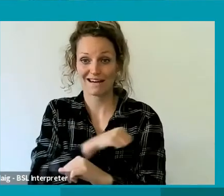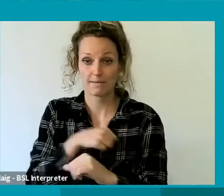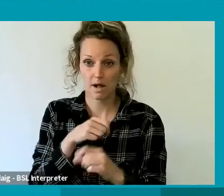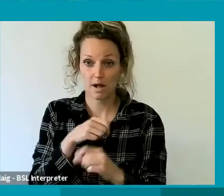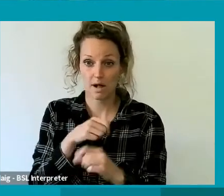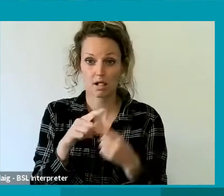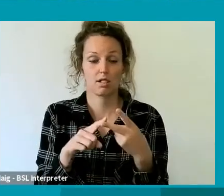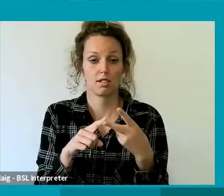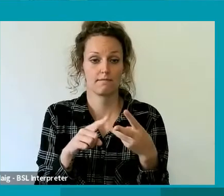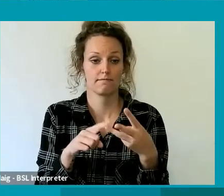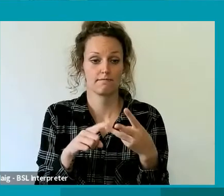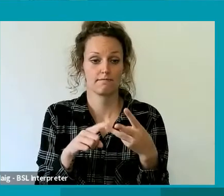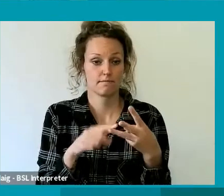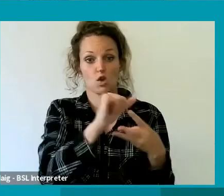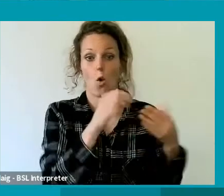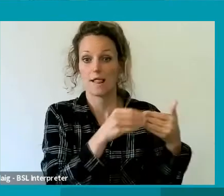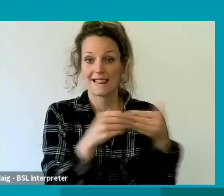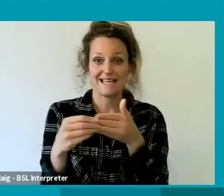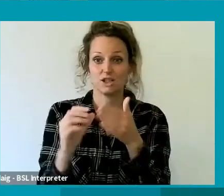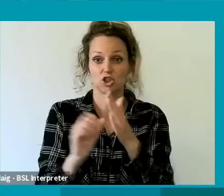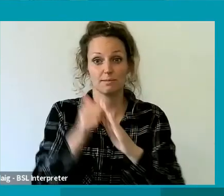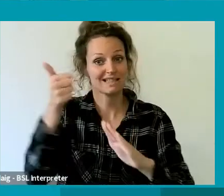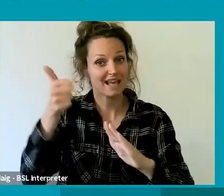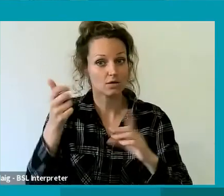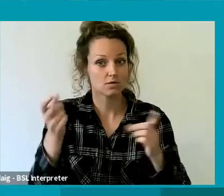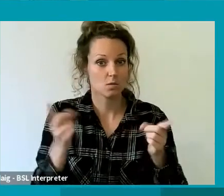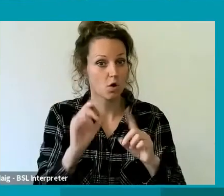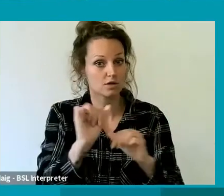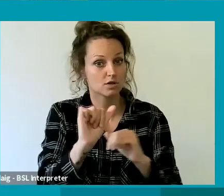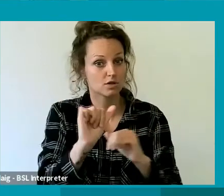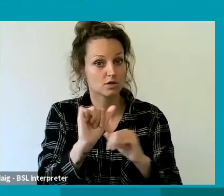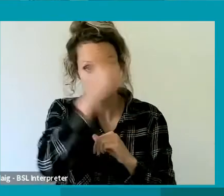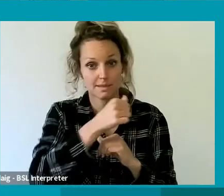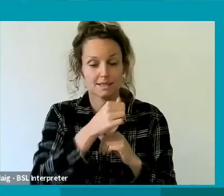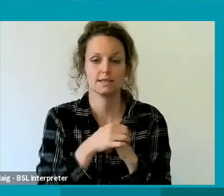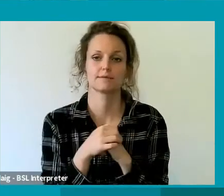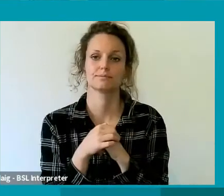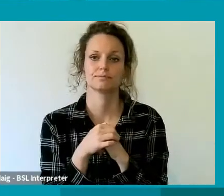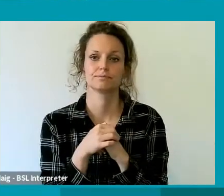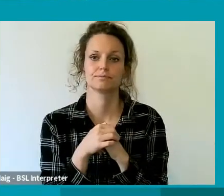What is your expertise? Your personal brand should also and can